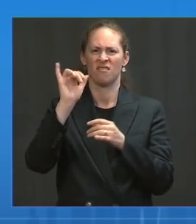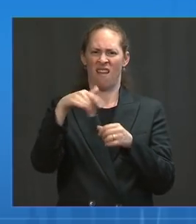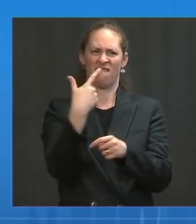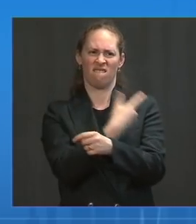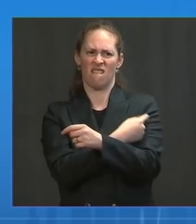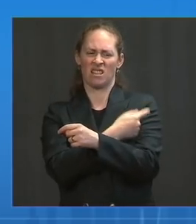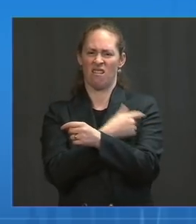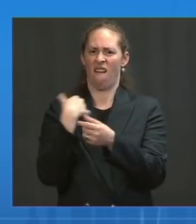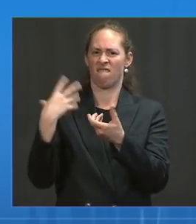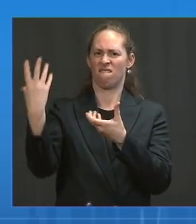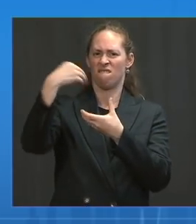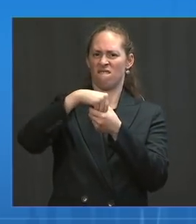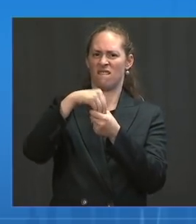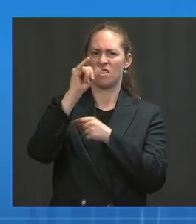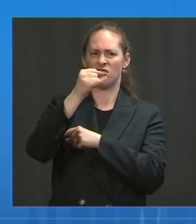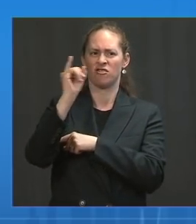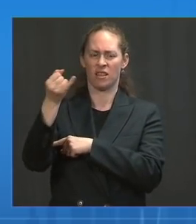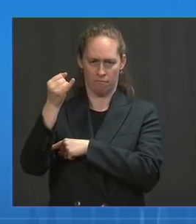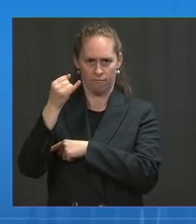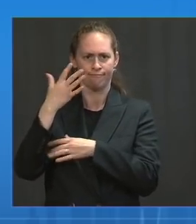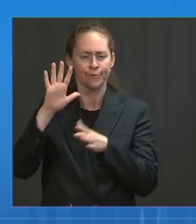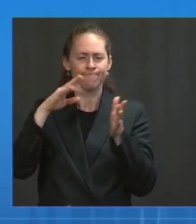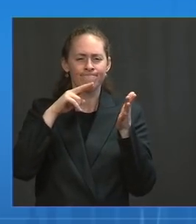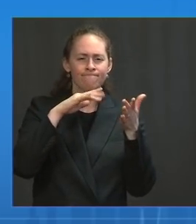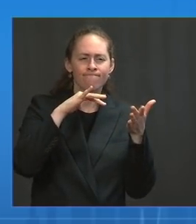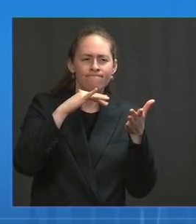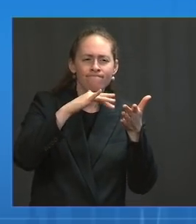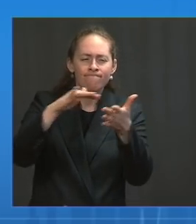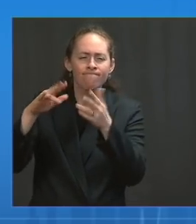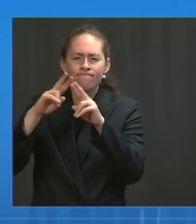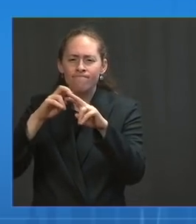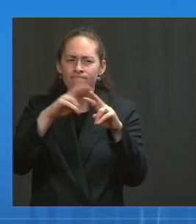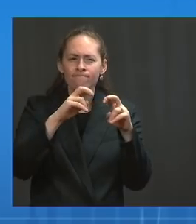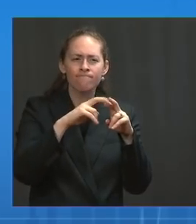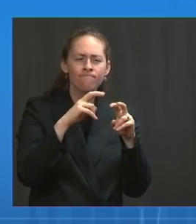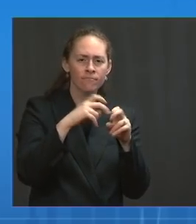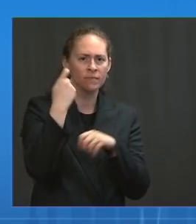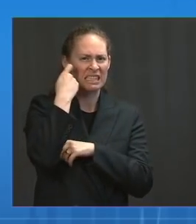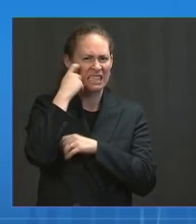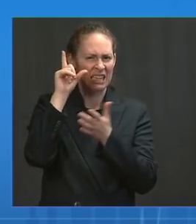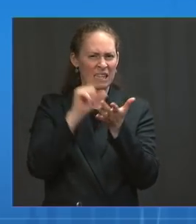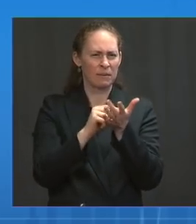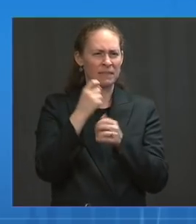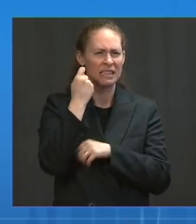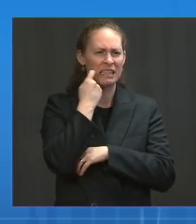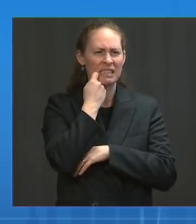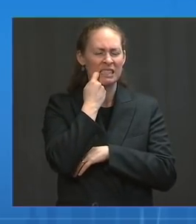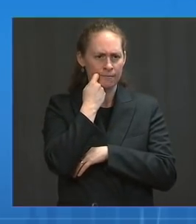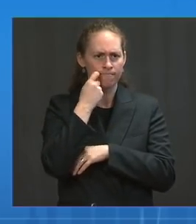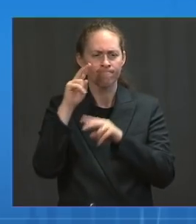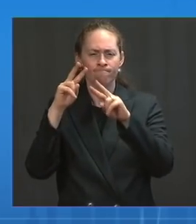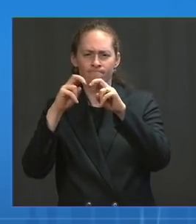A recent study that came out a few days ago looked at the blood studies from individuals